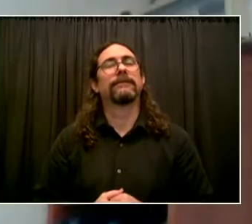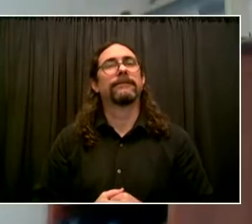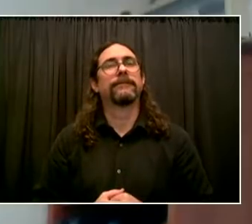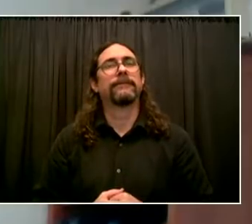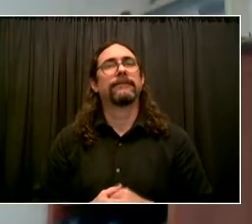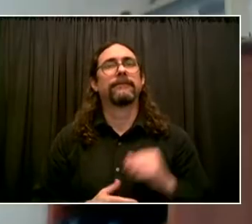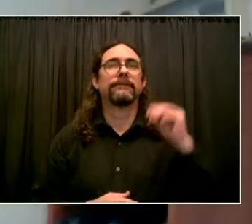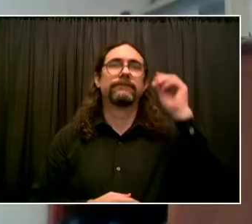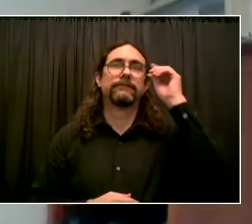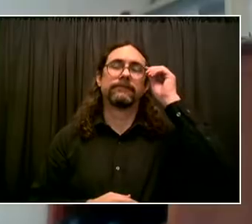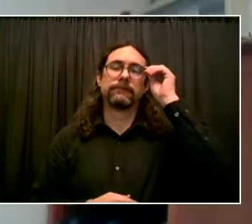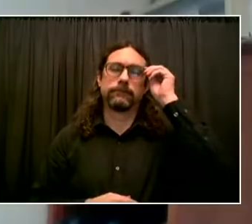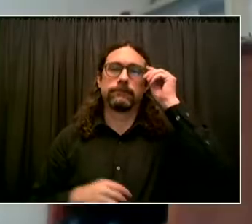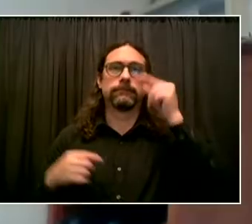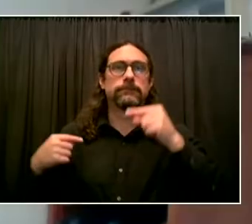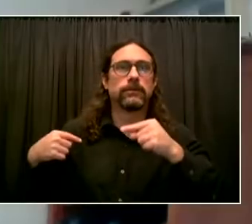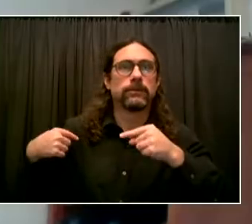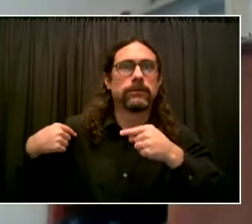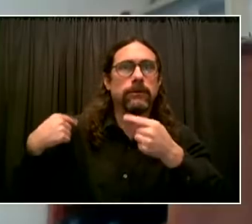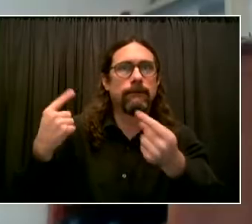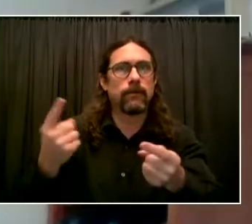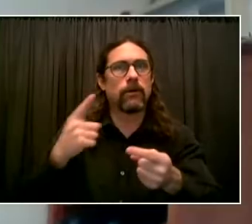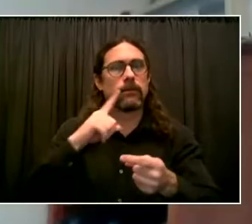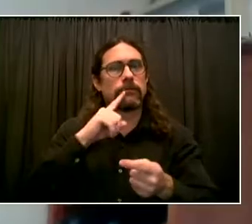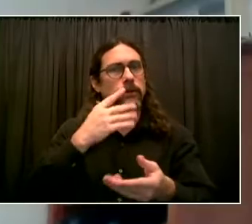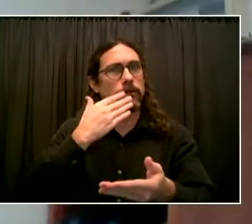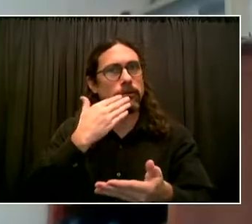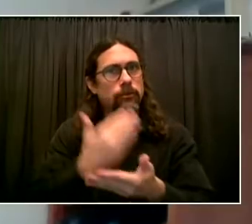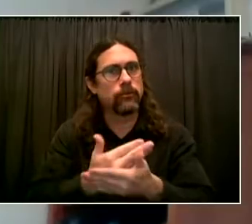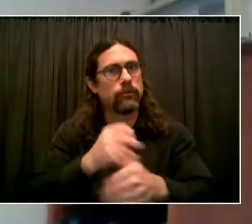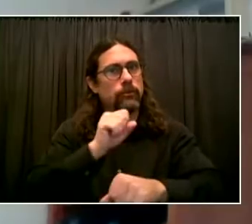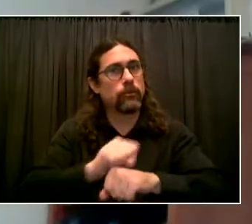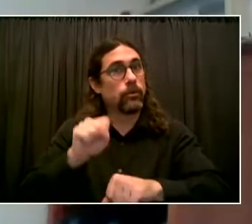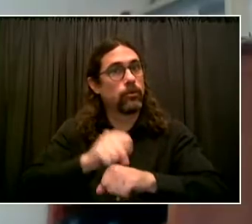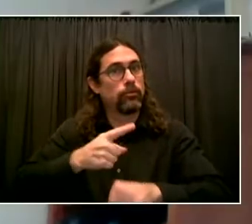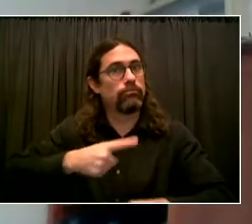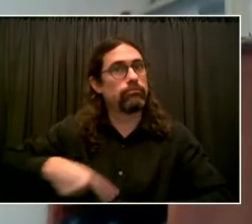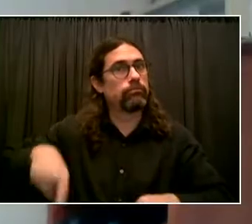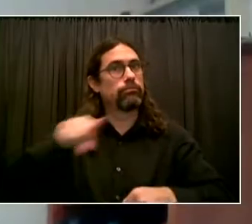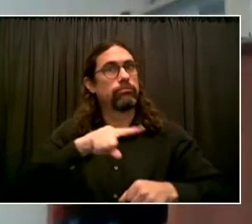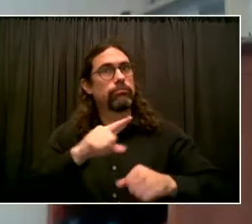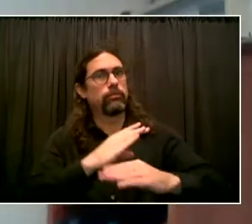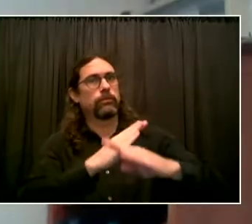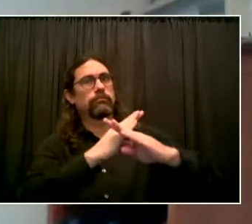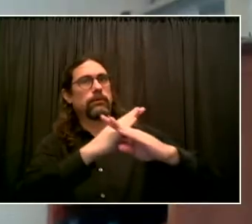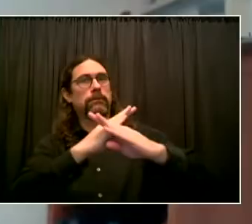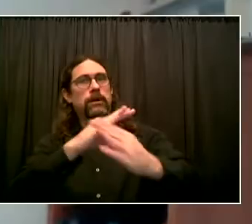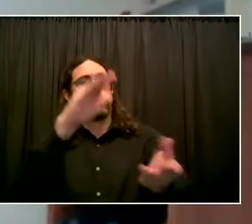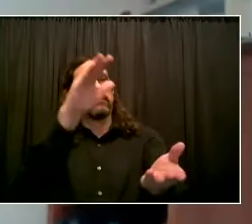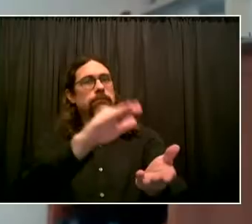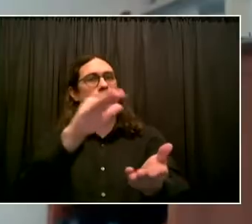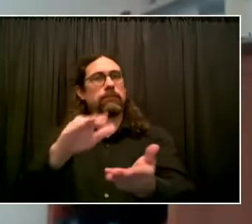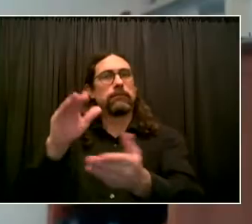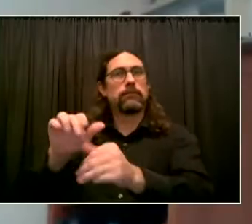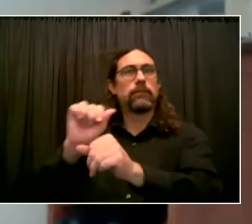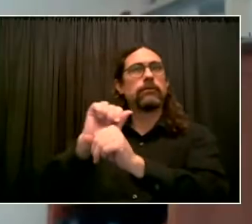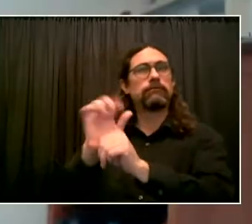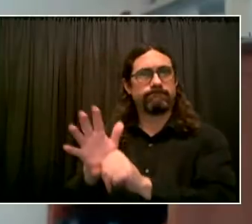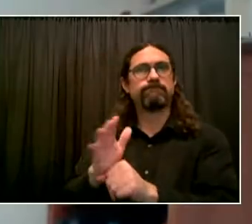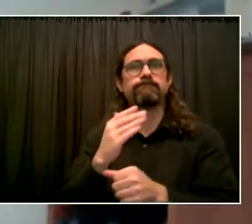WE'VE BEEN MAKING PROGRESS, PEOPLE COMING TOGETHER IN THE